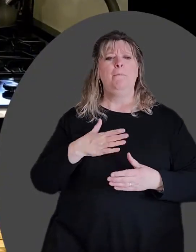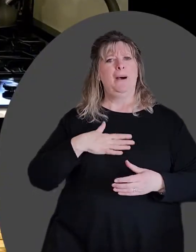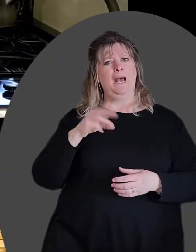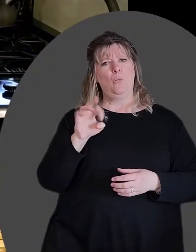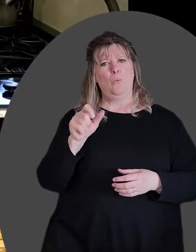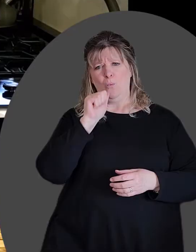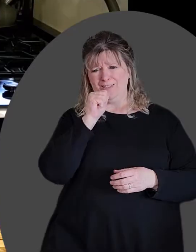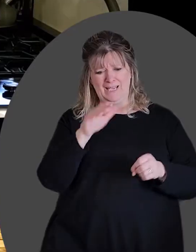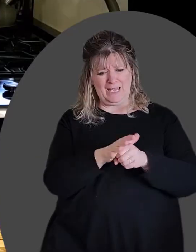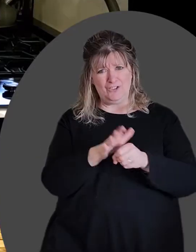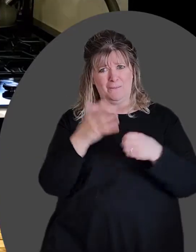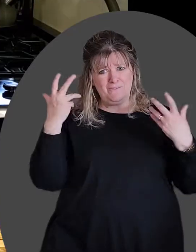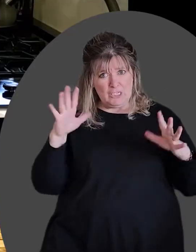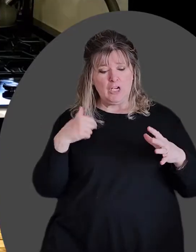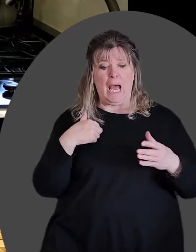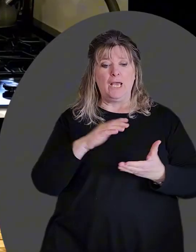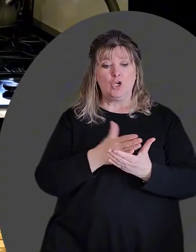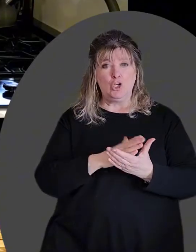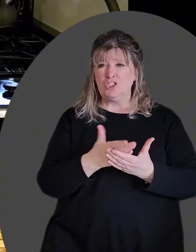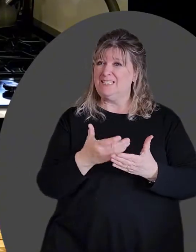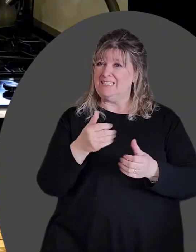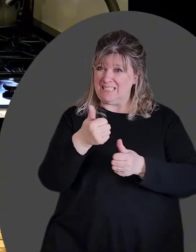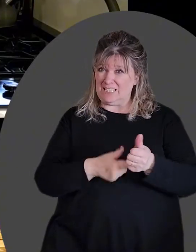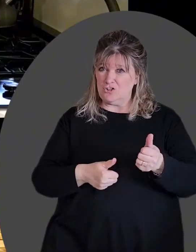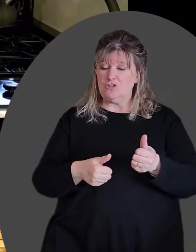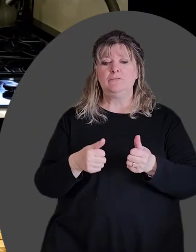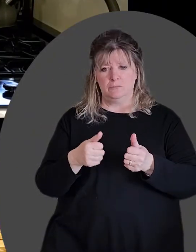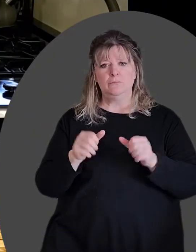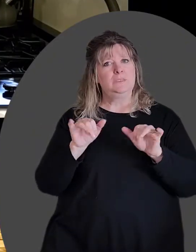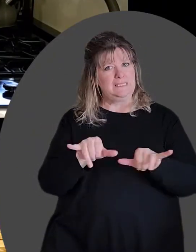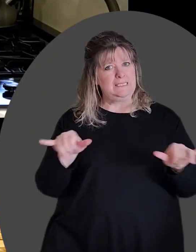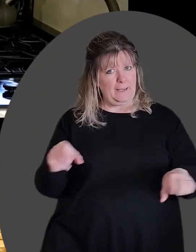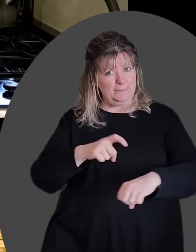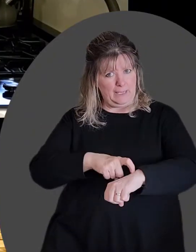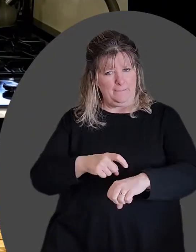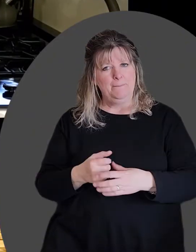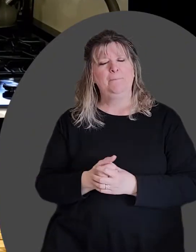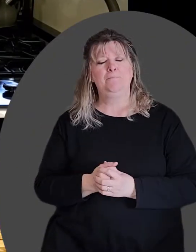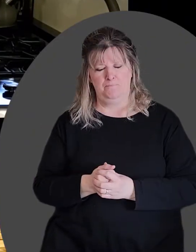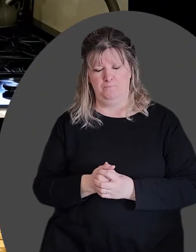I cooked each batch of the same amount of time and the recipe said